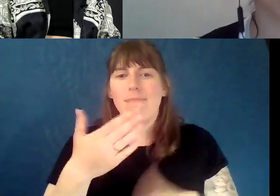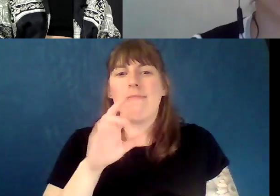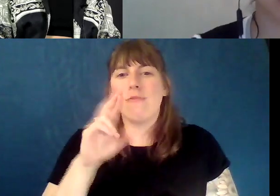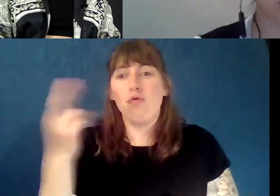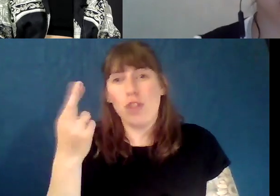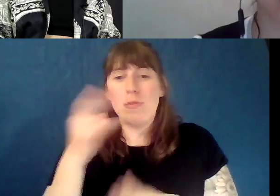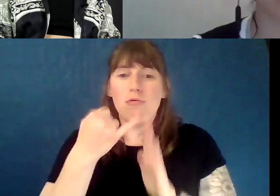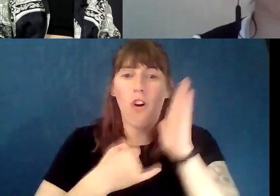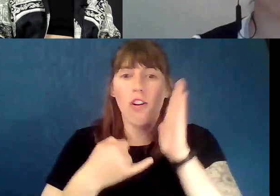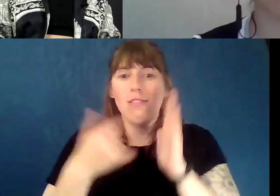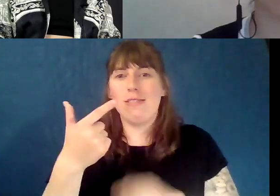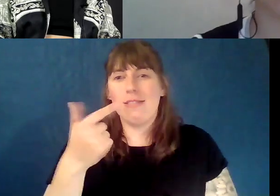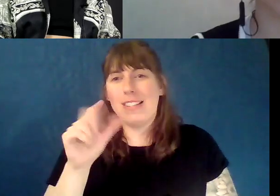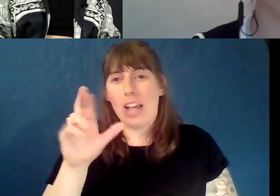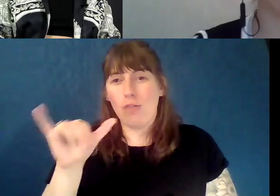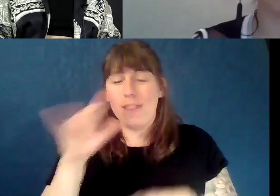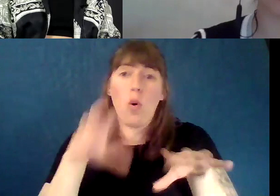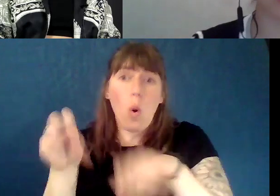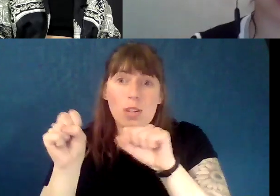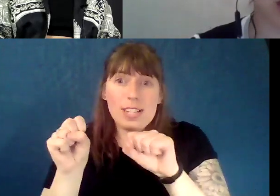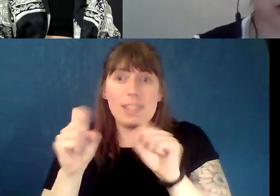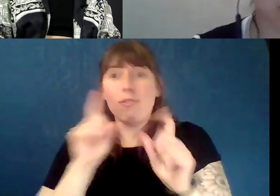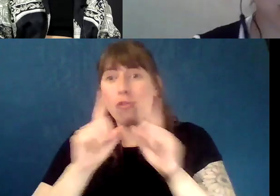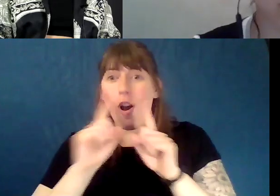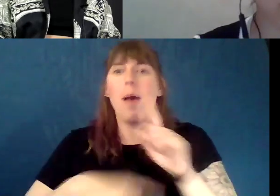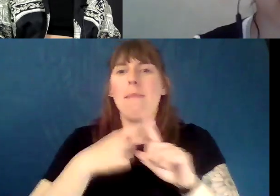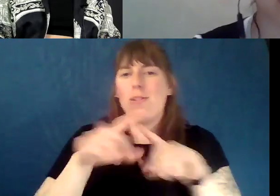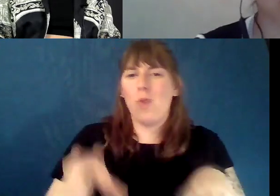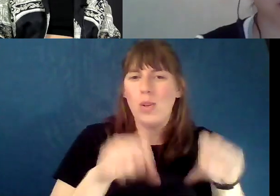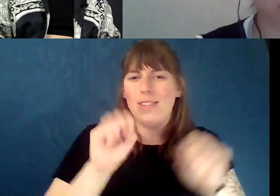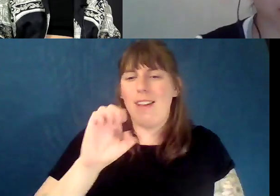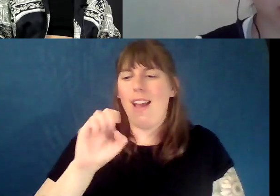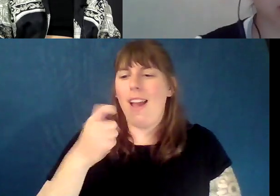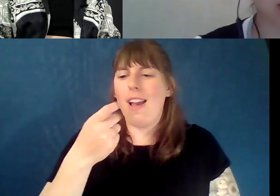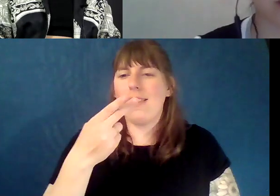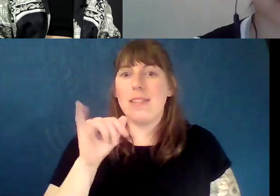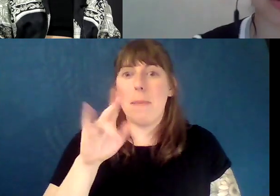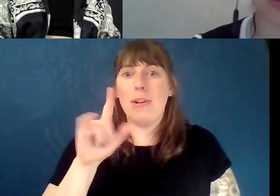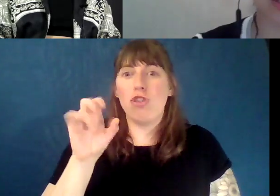hosting this talk and for hosting the exhibition and for being a partner with us during this,